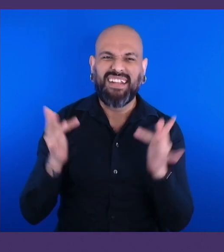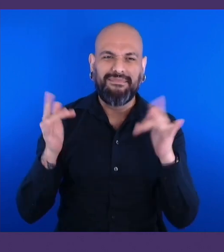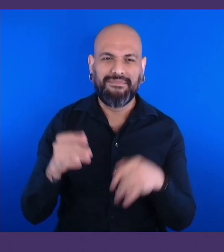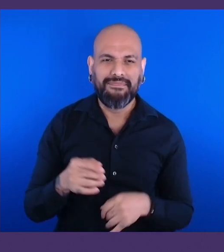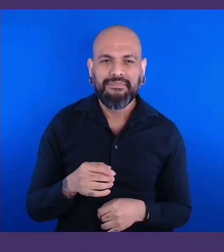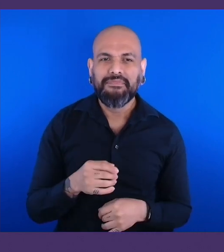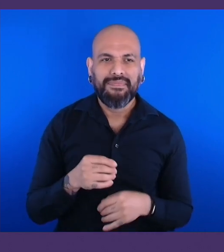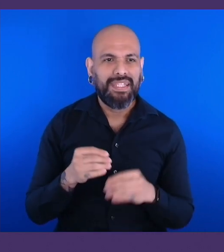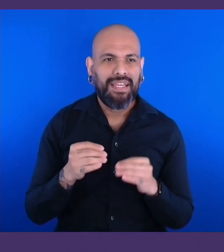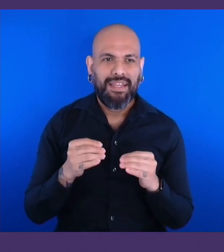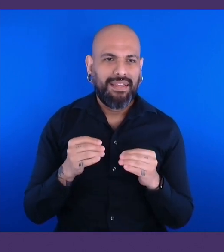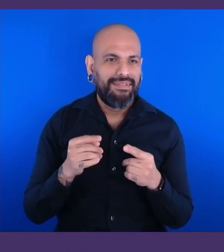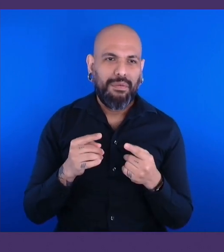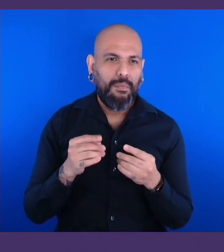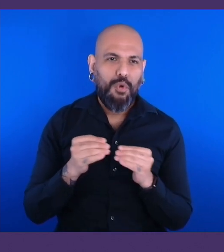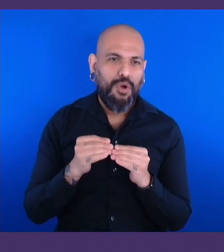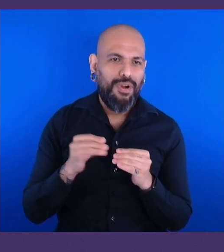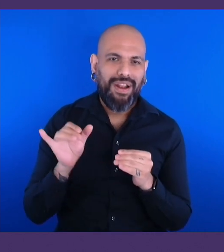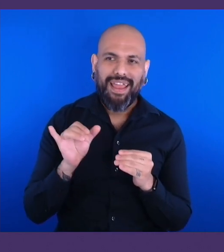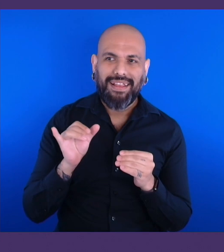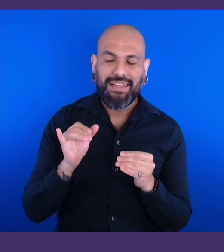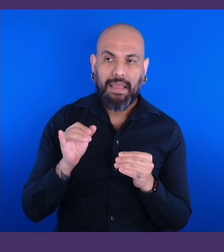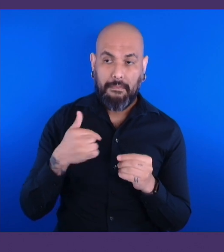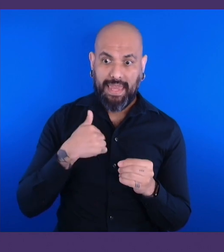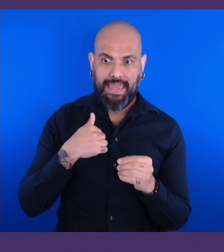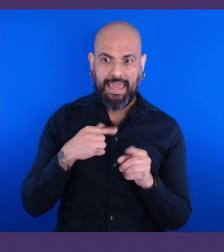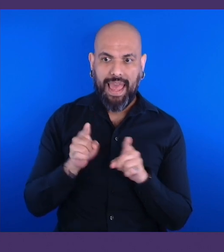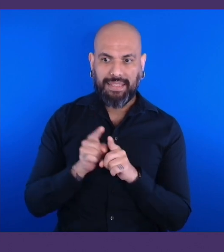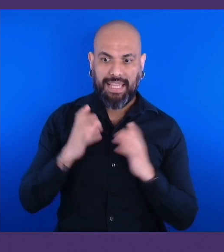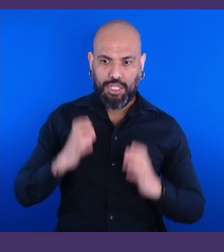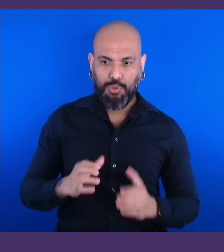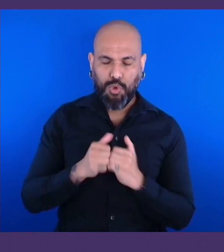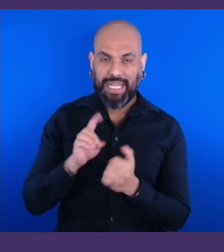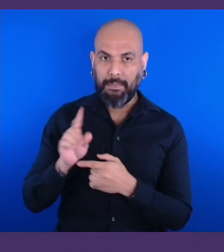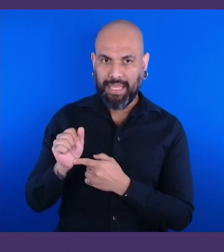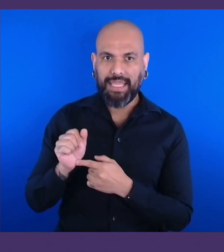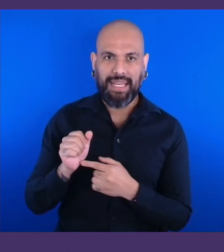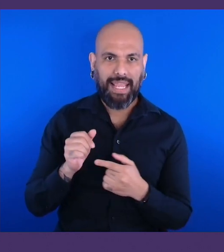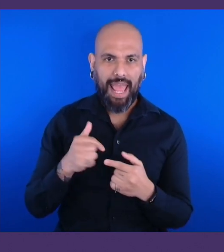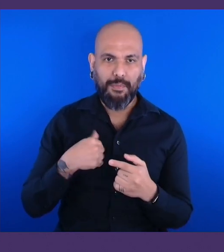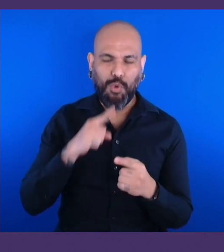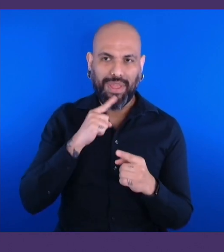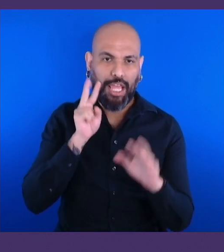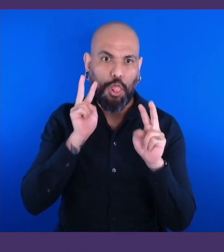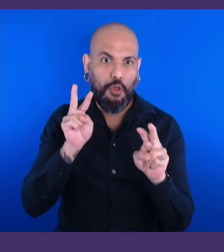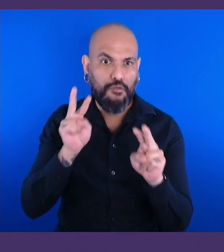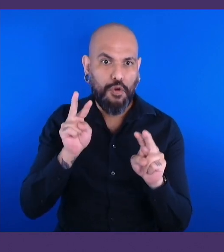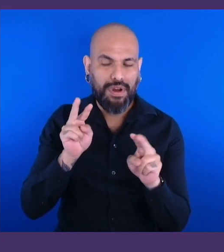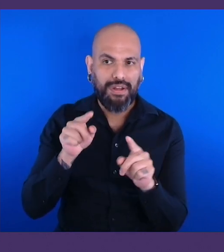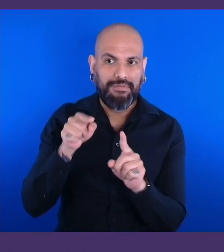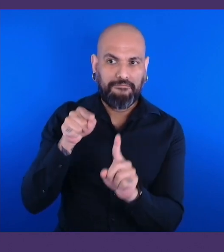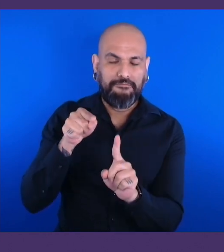my kind of perspective as a consumer with a disability, is I'm really looking forward to starting to see, particularly, things